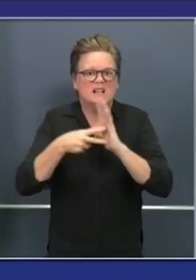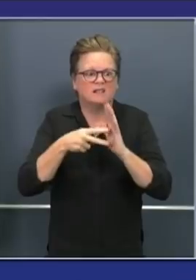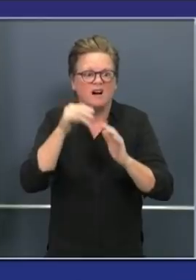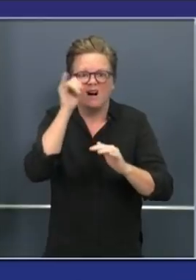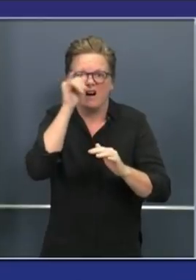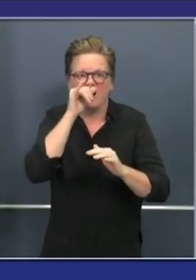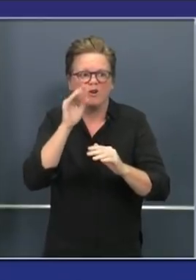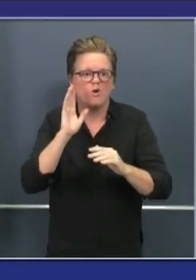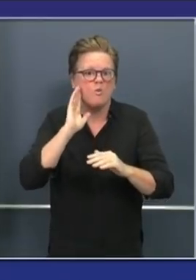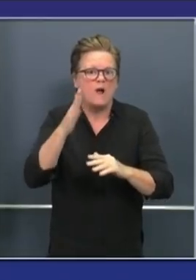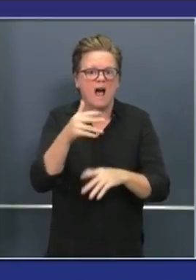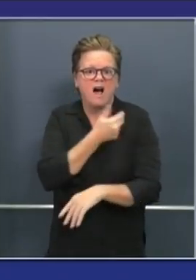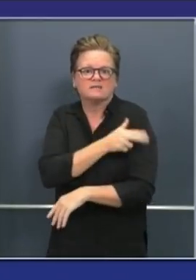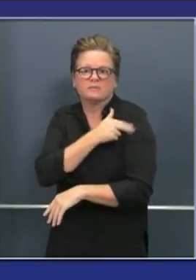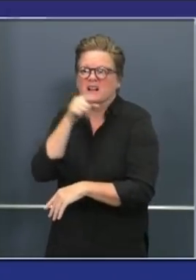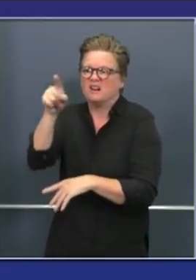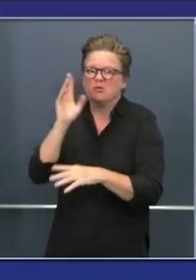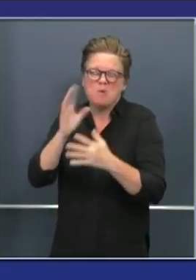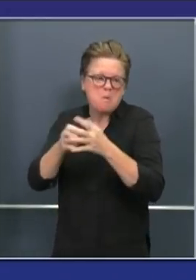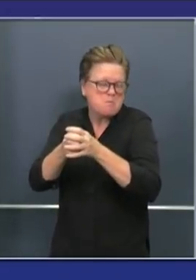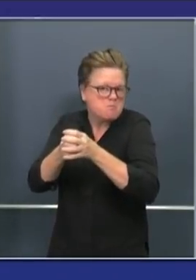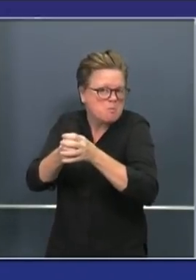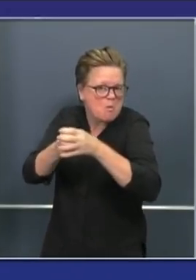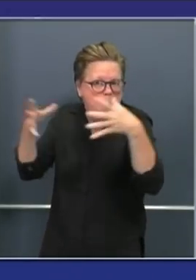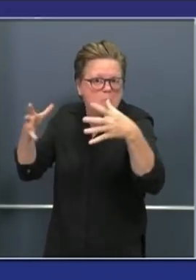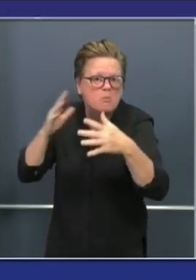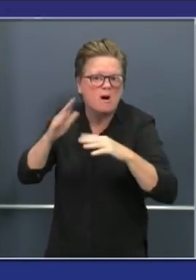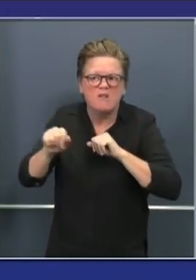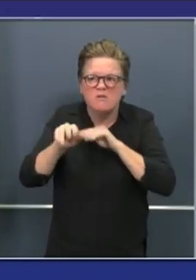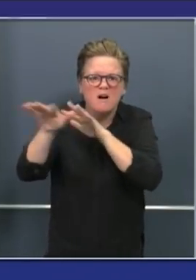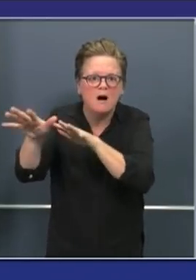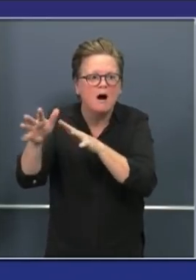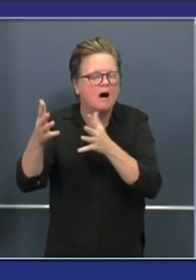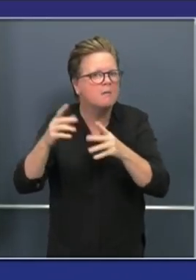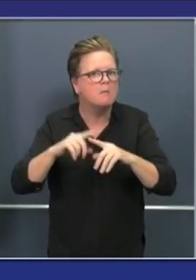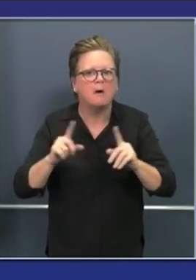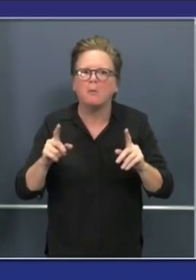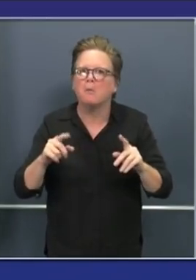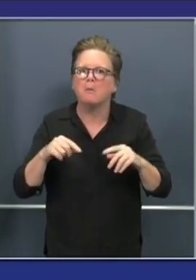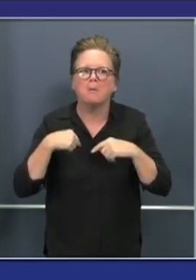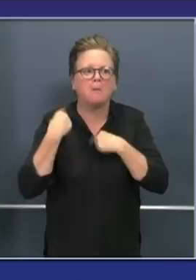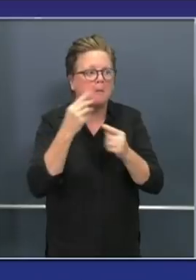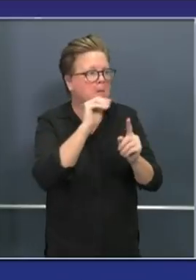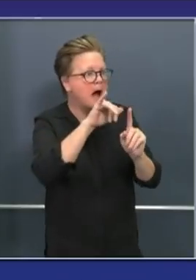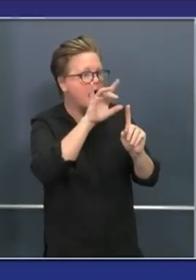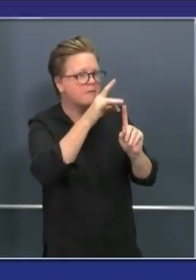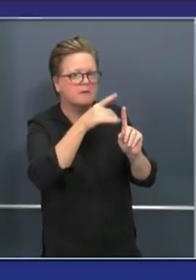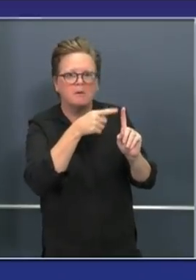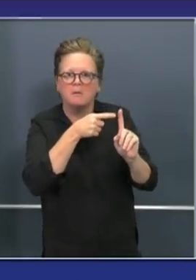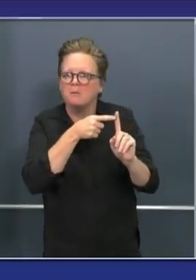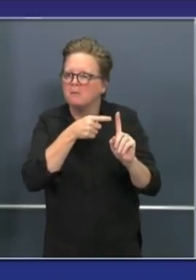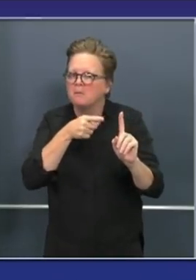HOSPITALIZATION NUMBERS WOULD BEGIN TO INCREASE, CERTAINLY ANTICIPATED POSITIVITY NUMBERS